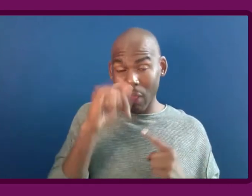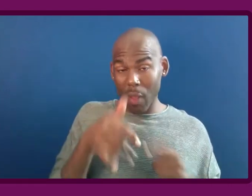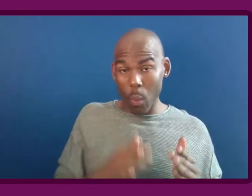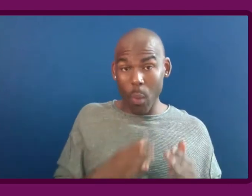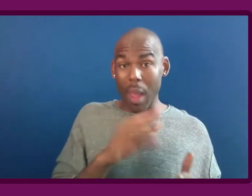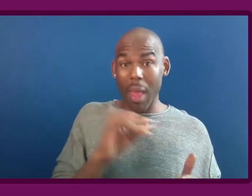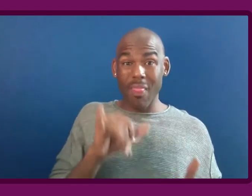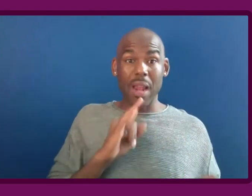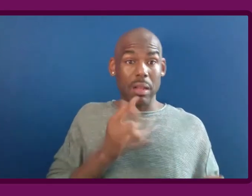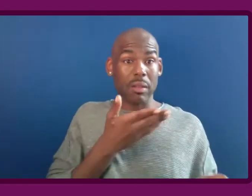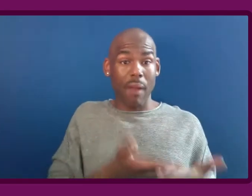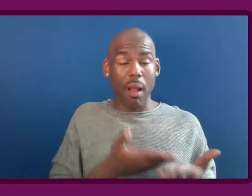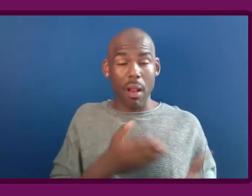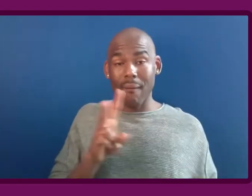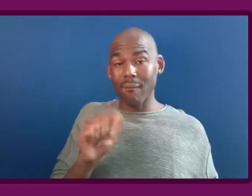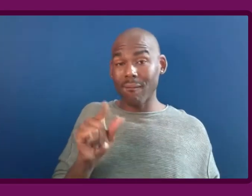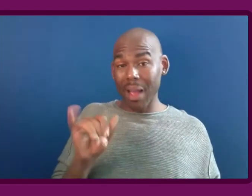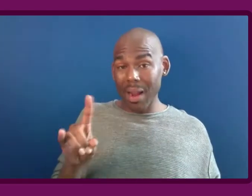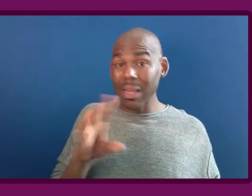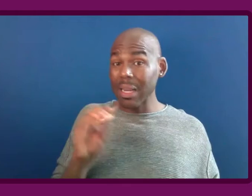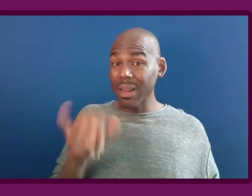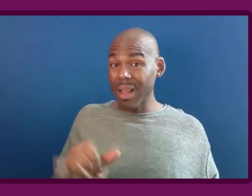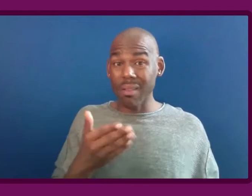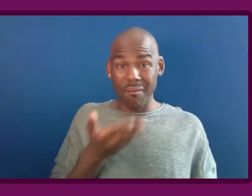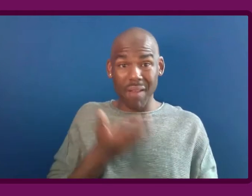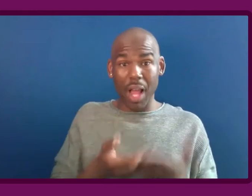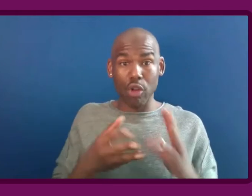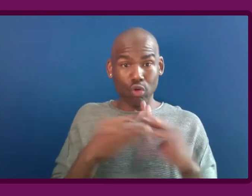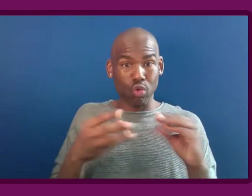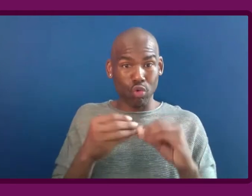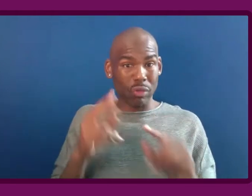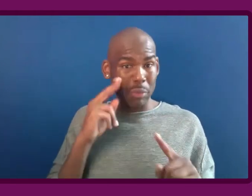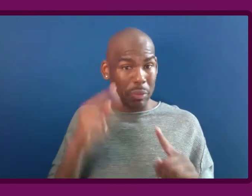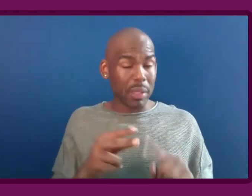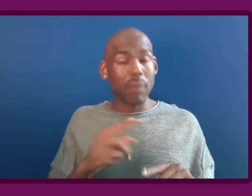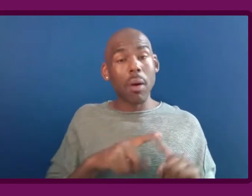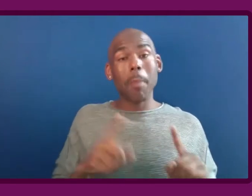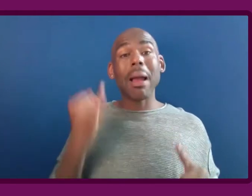it that way, and it's valid. It's a very valid story, and it's a very valid perspective.